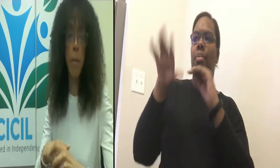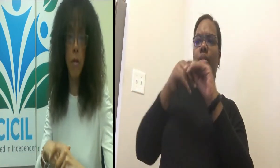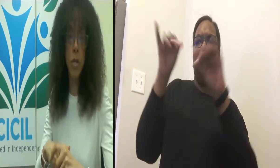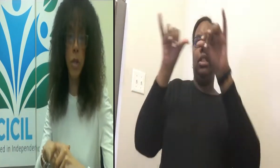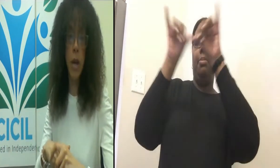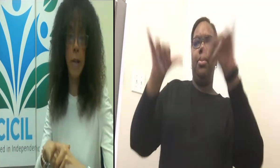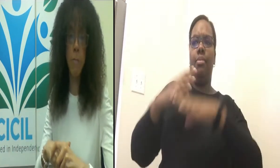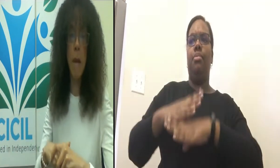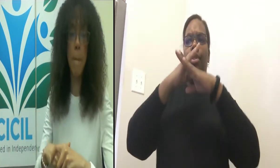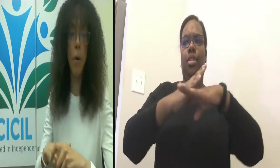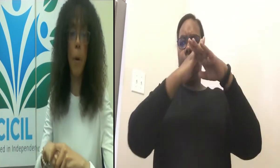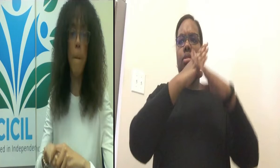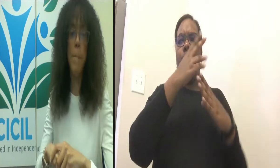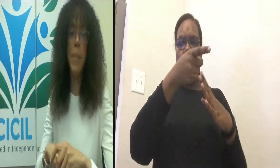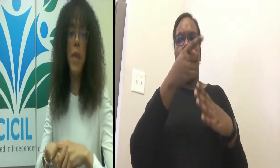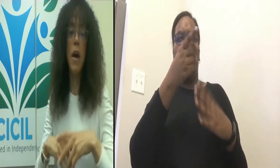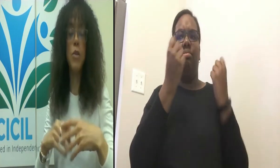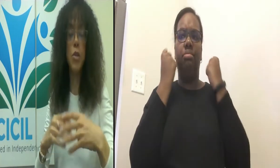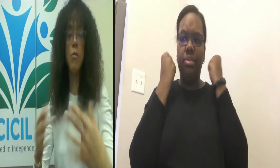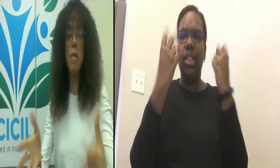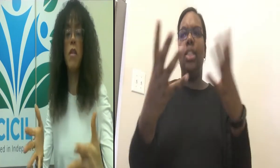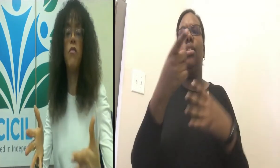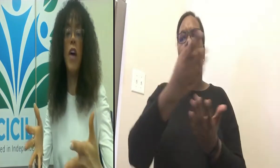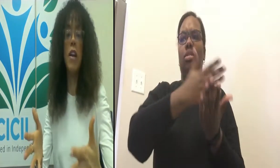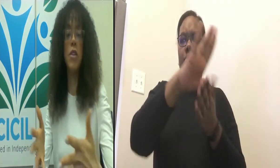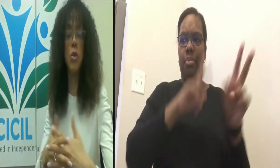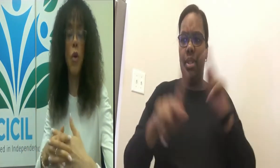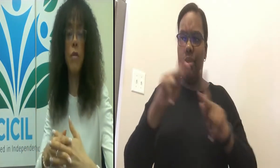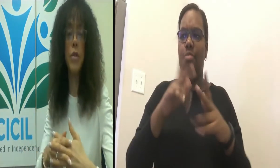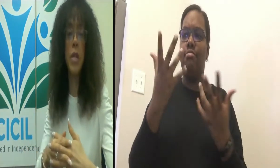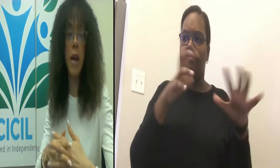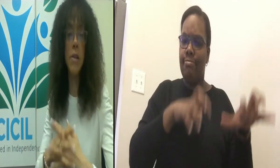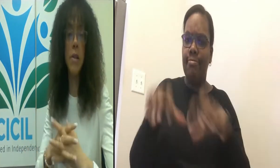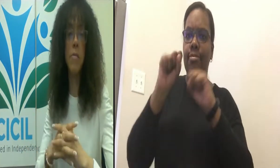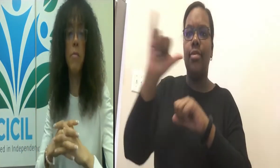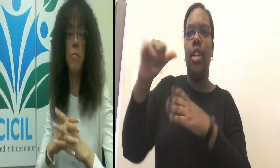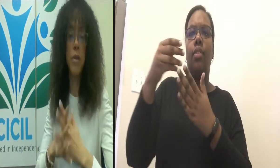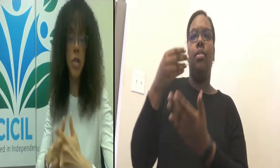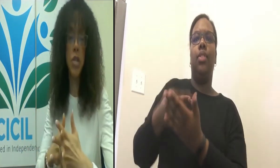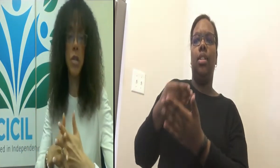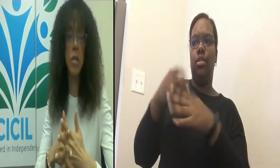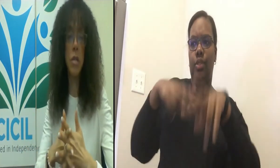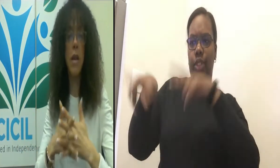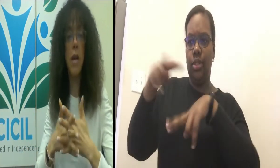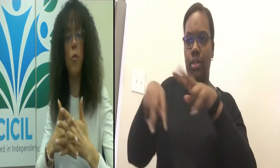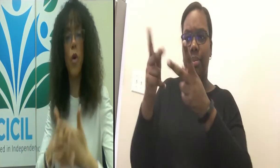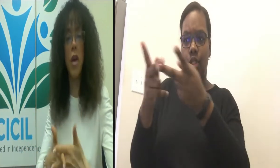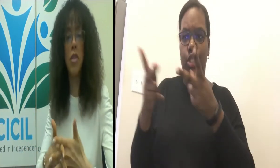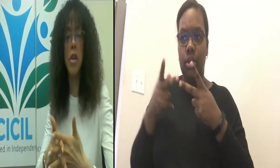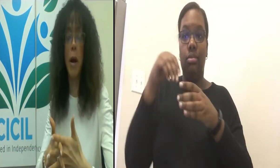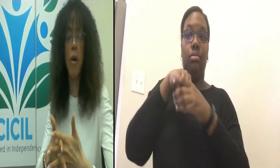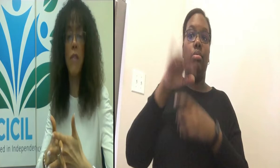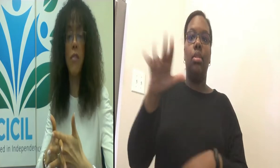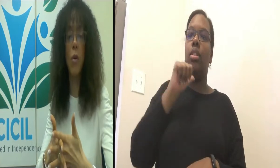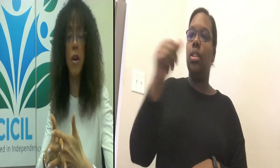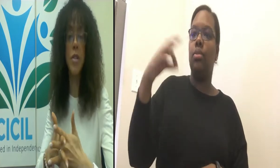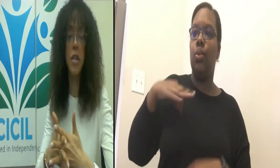about systemic barriers to multiply marginalized people assuming financial